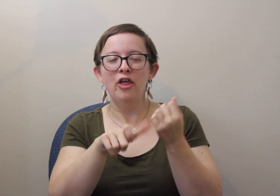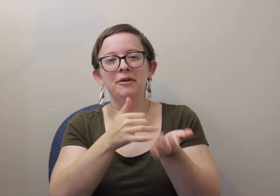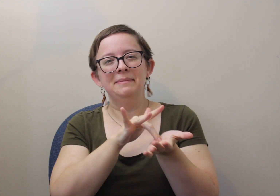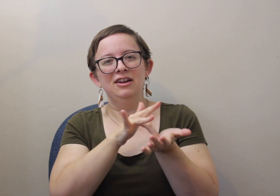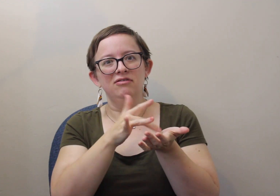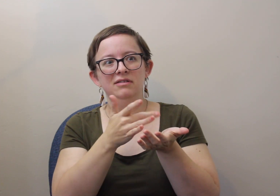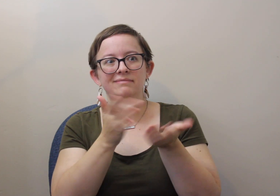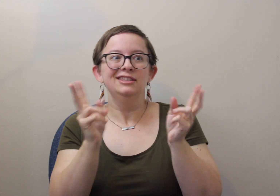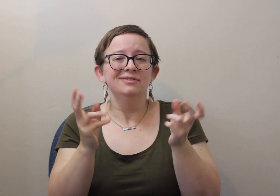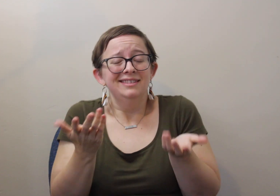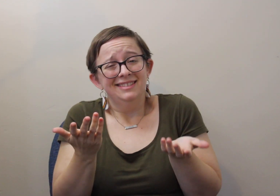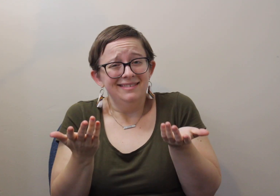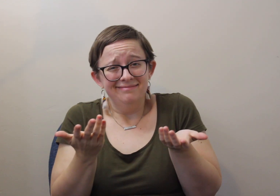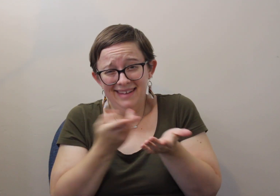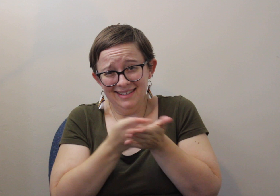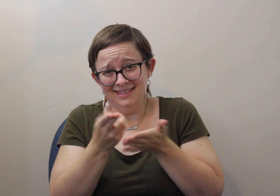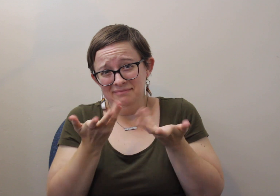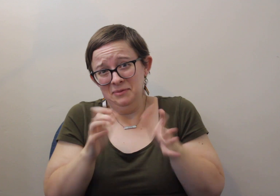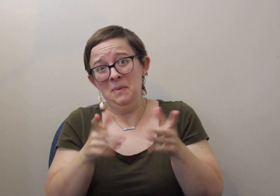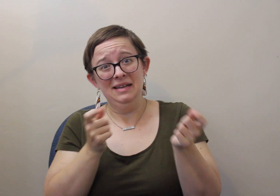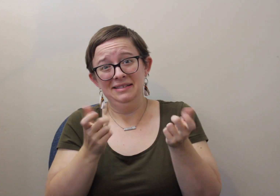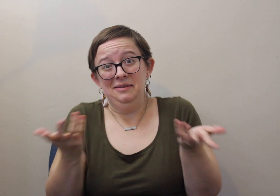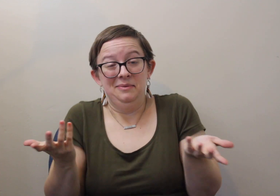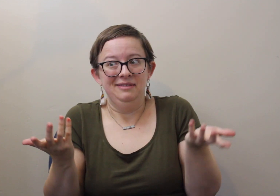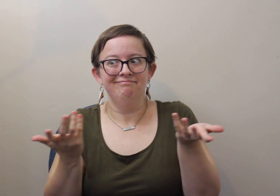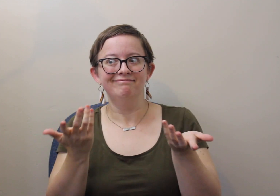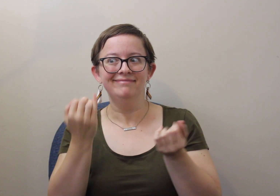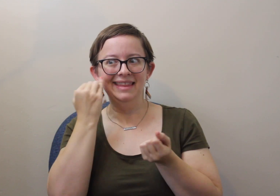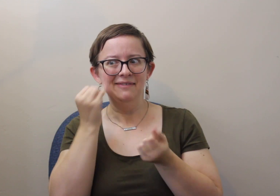and other medical issues and in all honesty I don't want to have to deal with that.